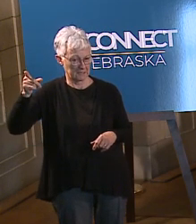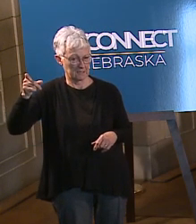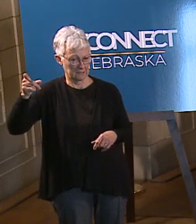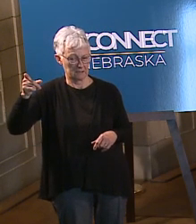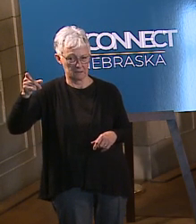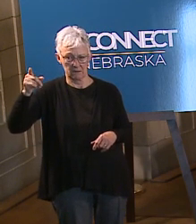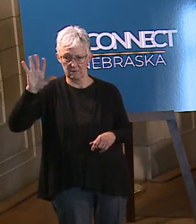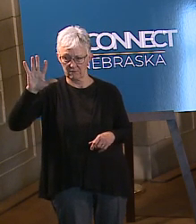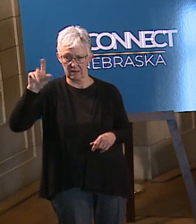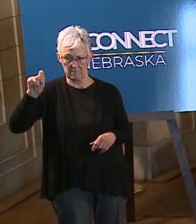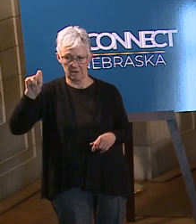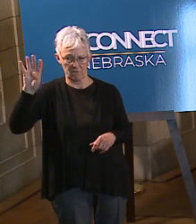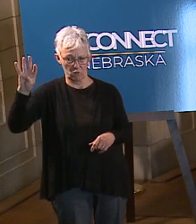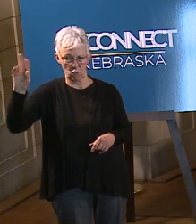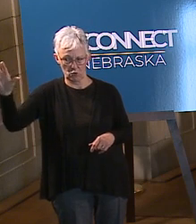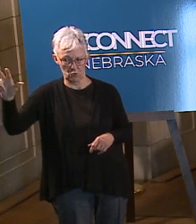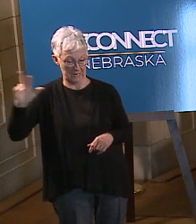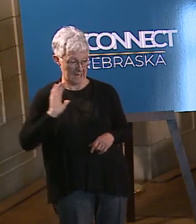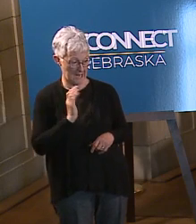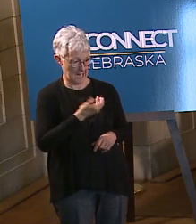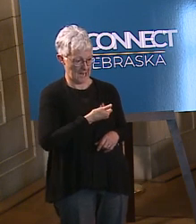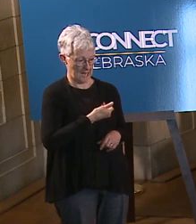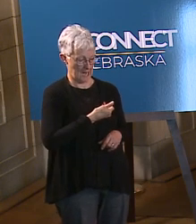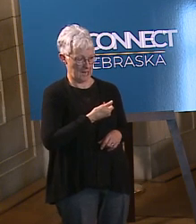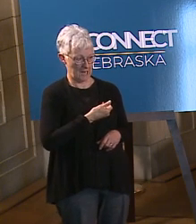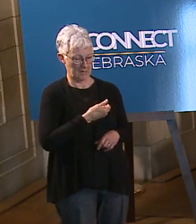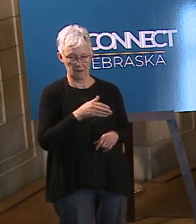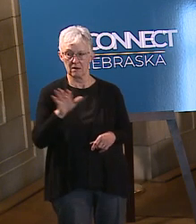AND PROBABLY FOLLOWS FAIRLY